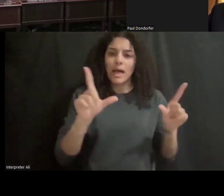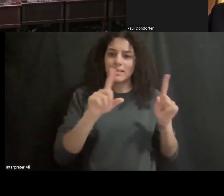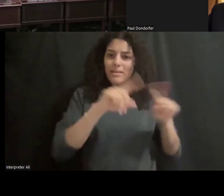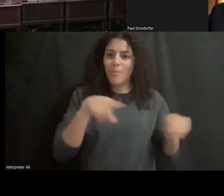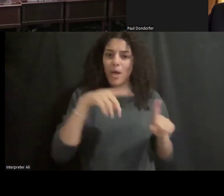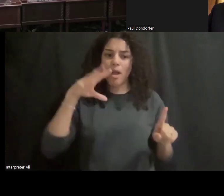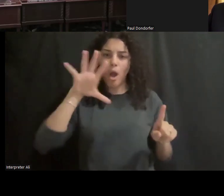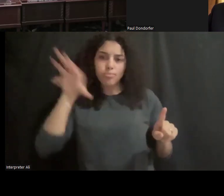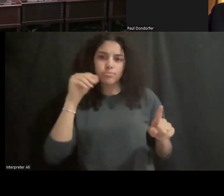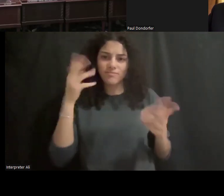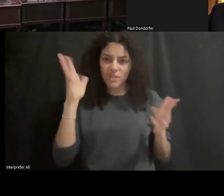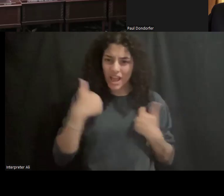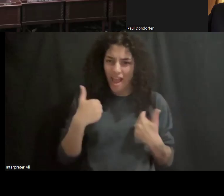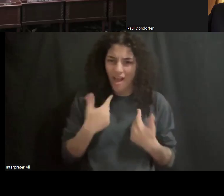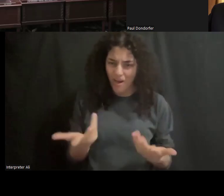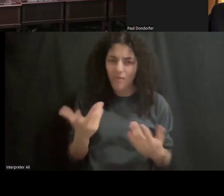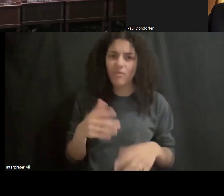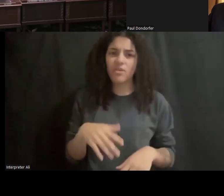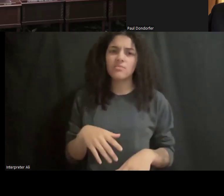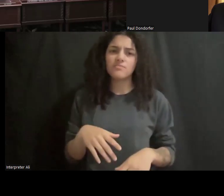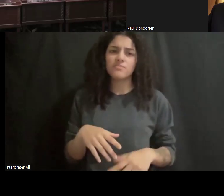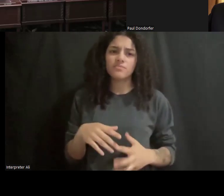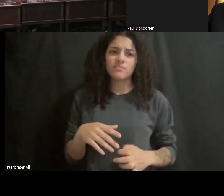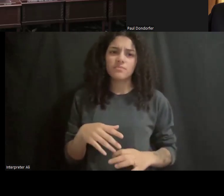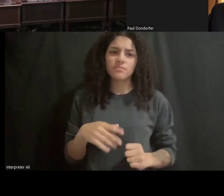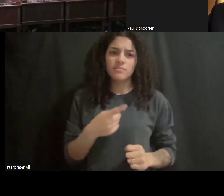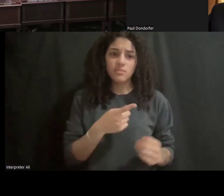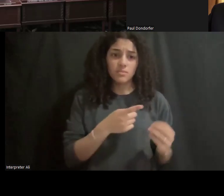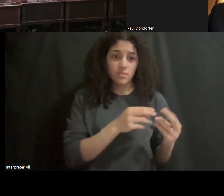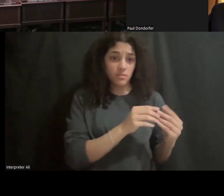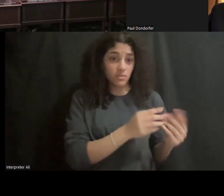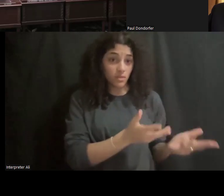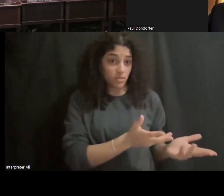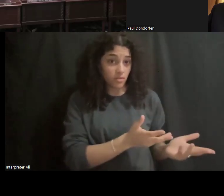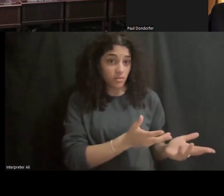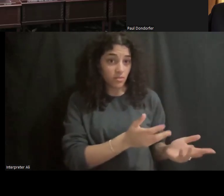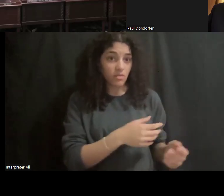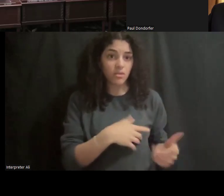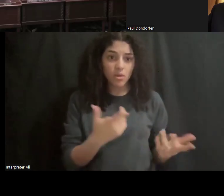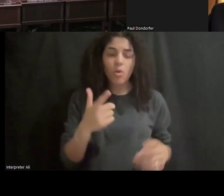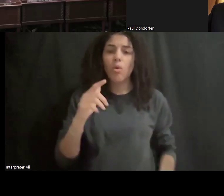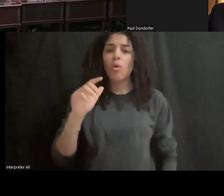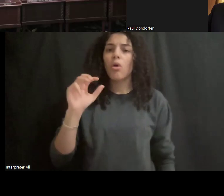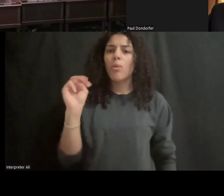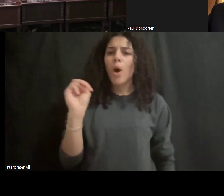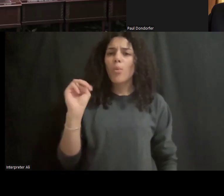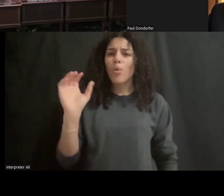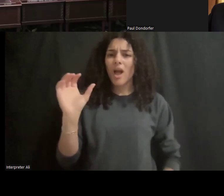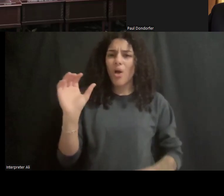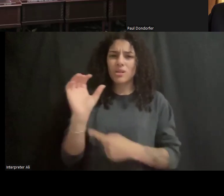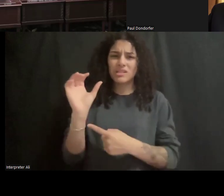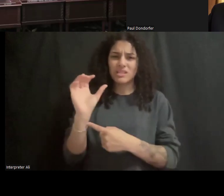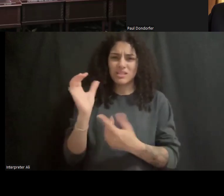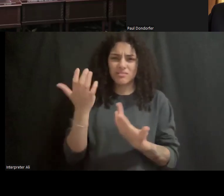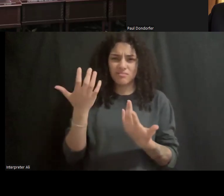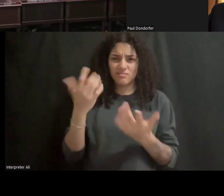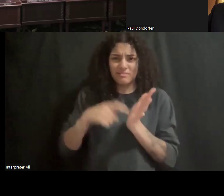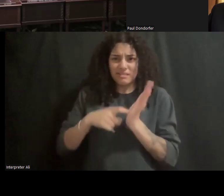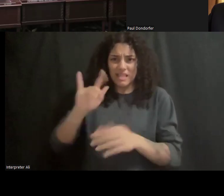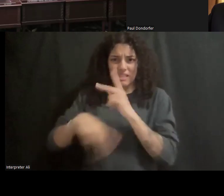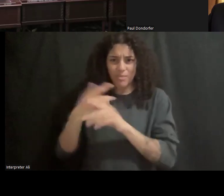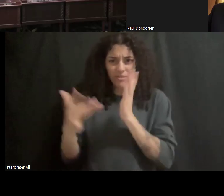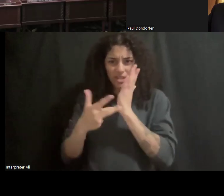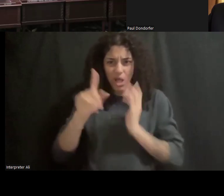the does Monroe County um needs this type of technology I want to agree